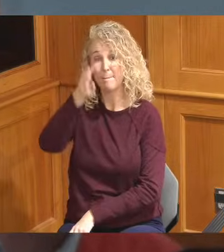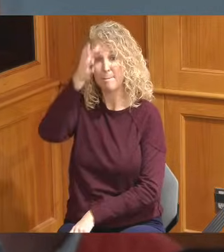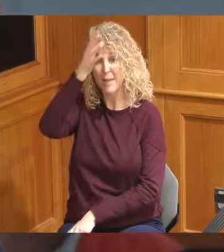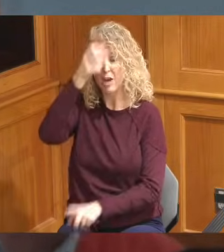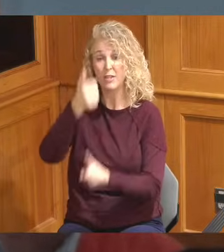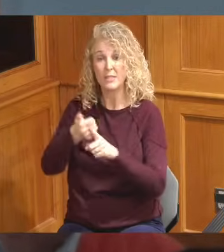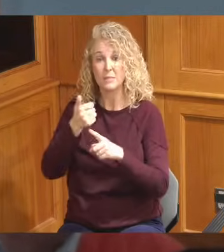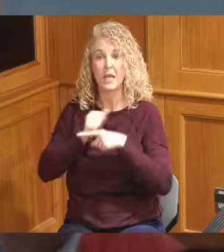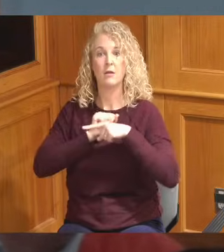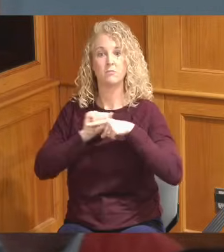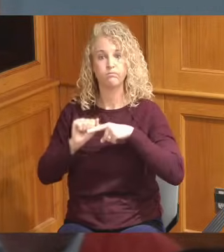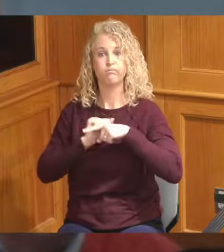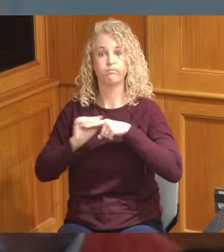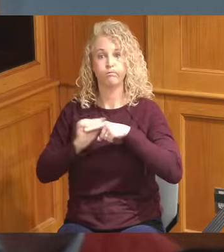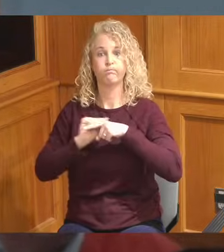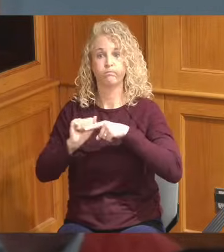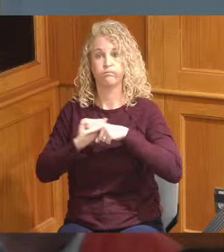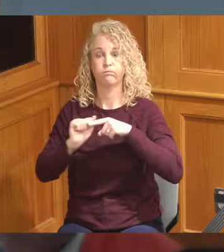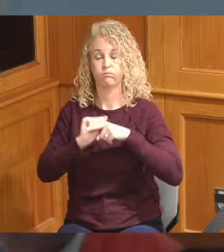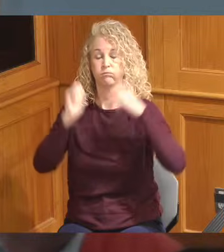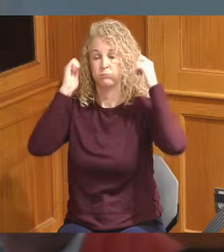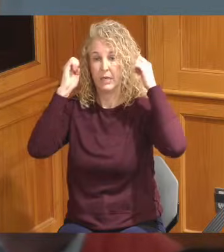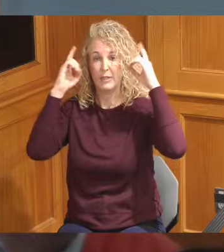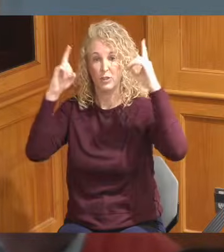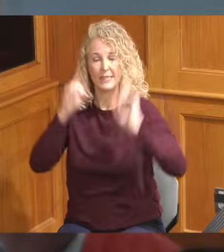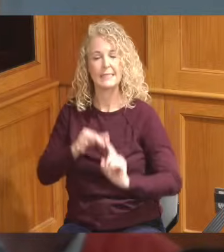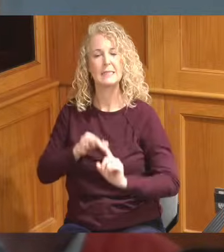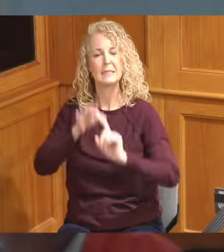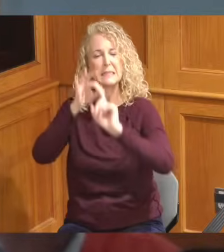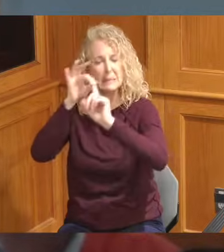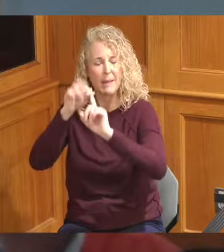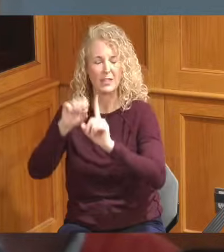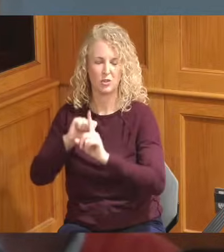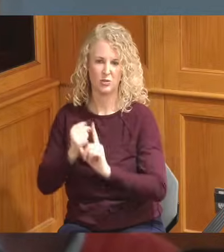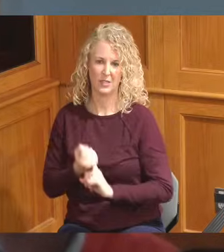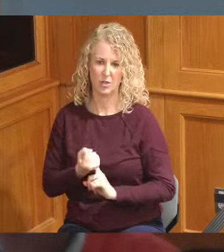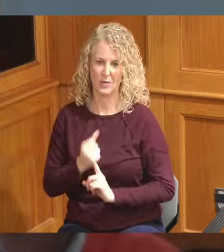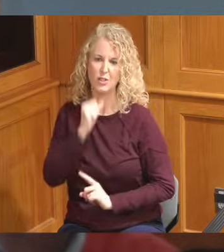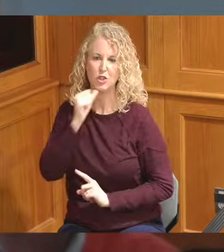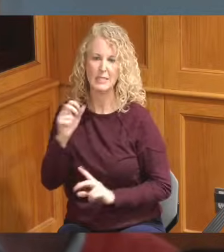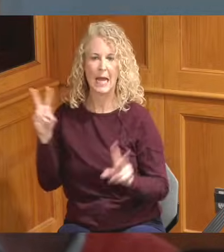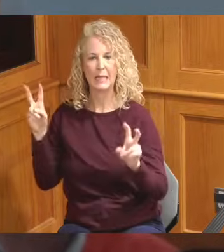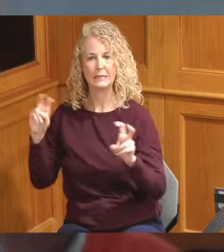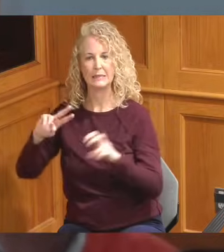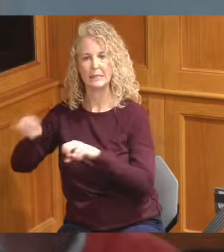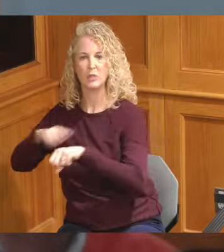really trained to be able to work with children with these challenges. Uh, so this is just one